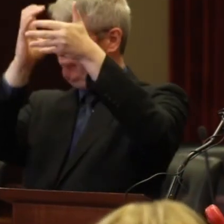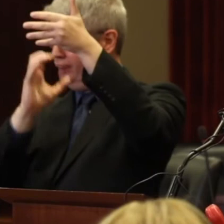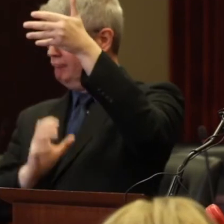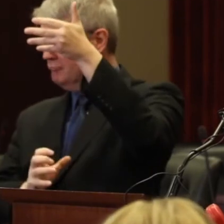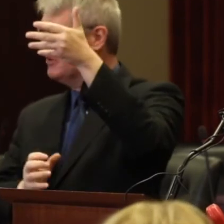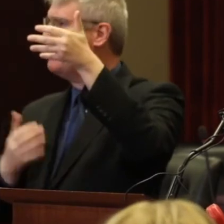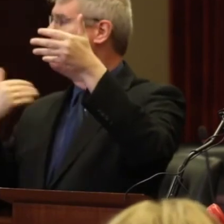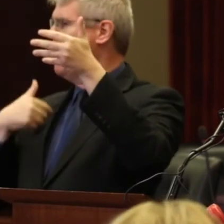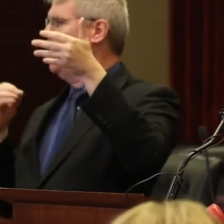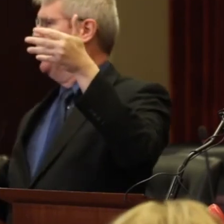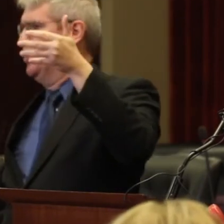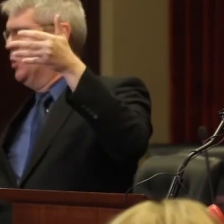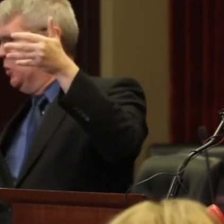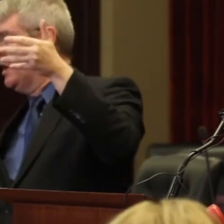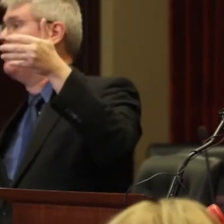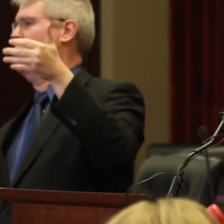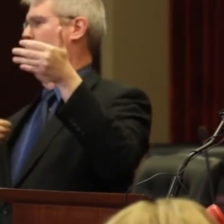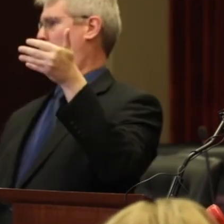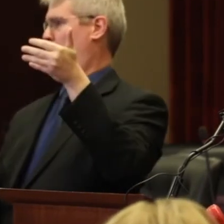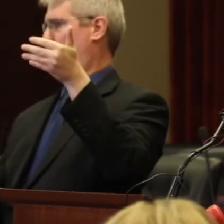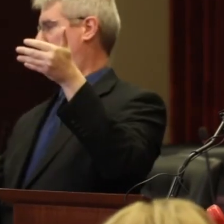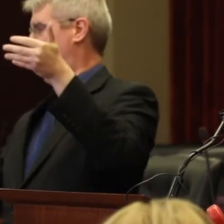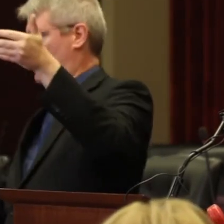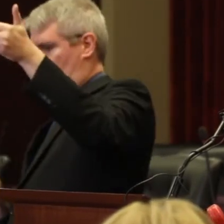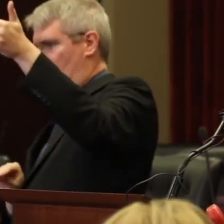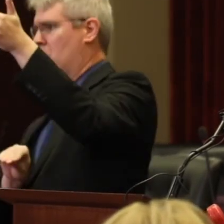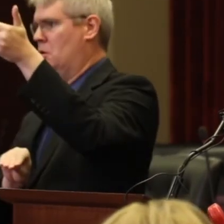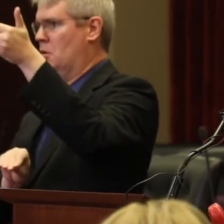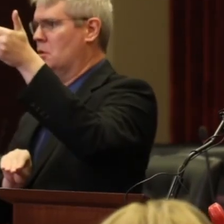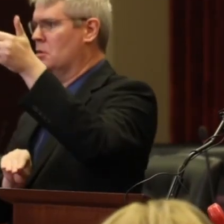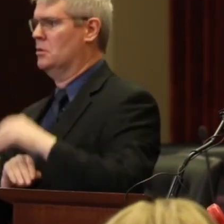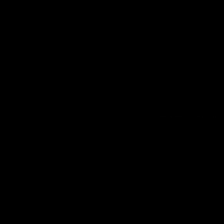But rest assured, we look at that, we are very aware of the rising rates.